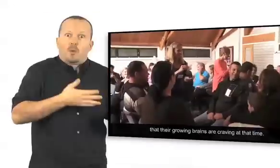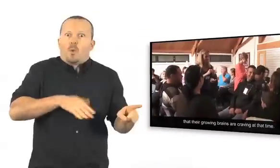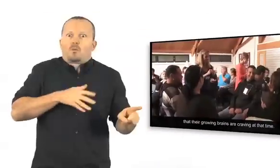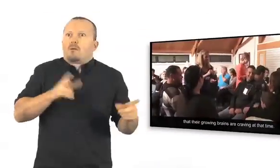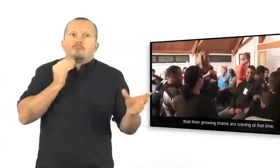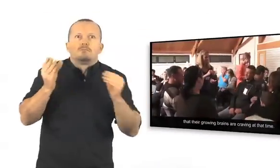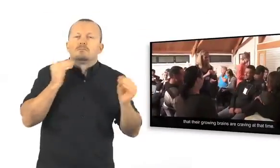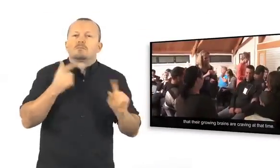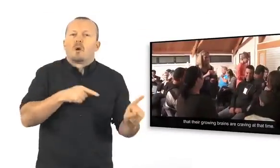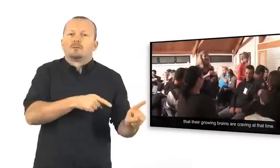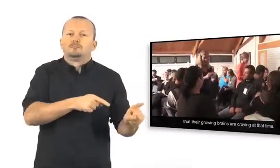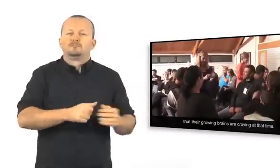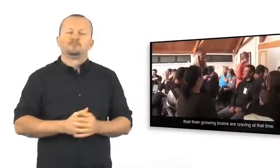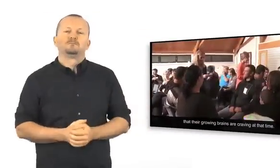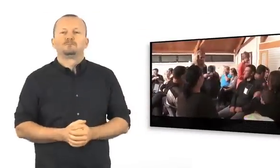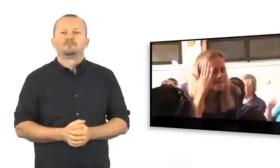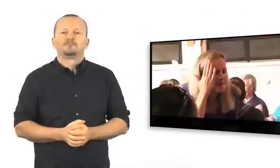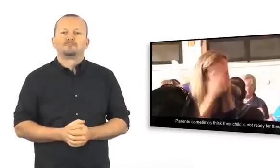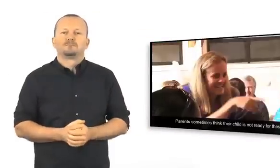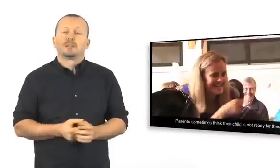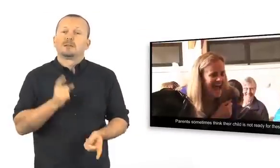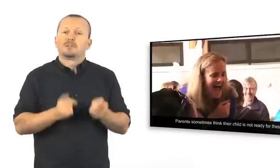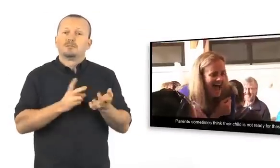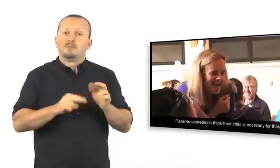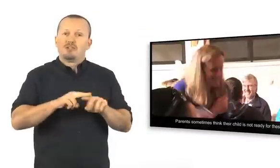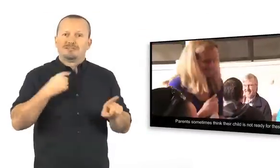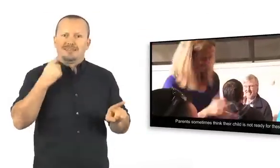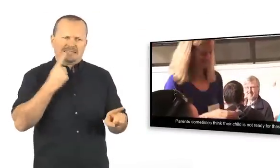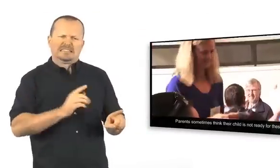that their growing brains are craving at the time. Parents sometimes think their child is not ready for